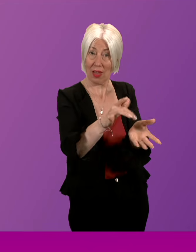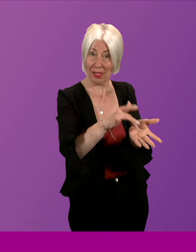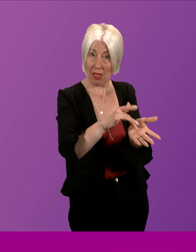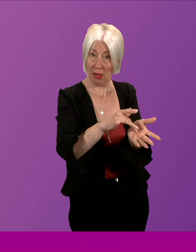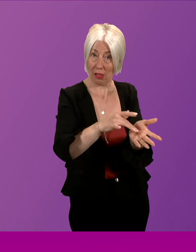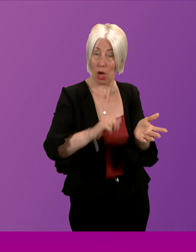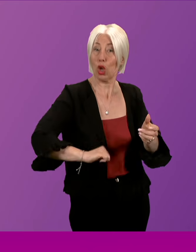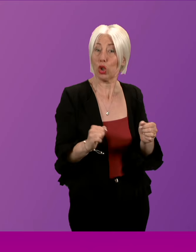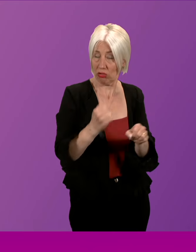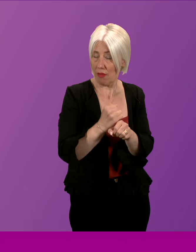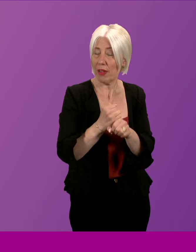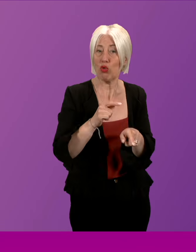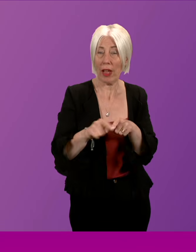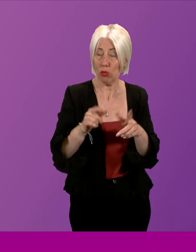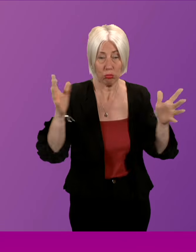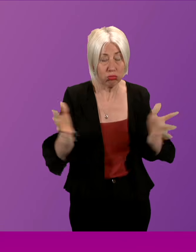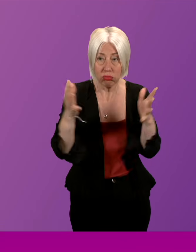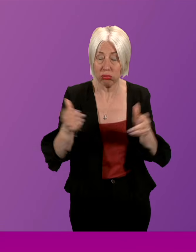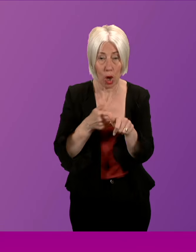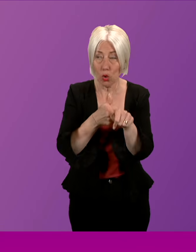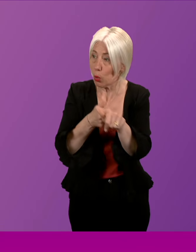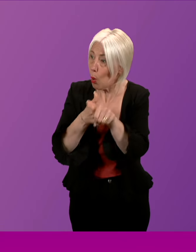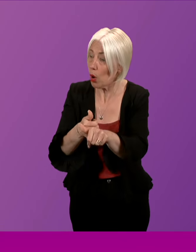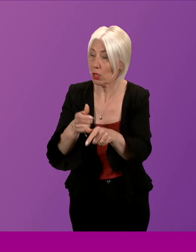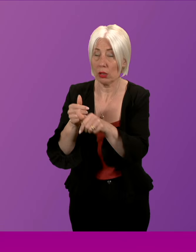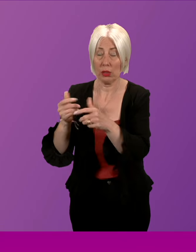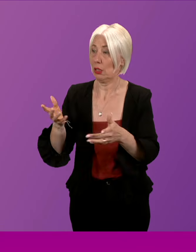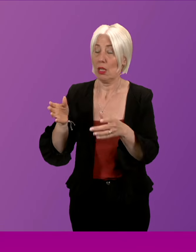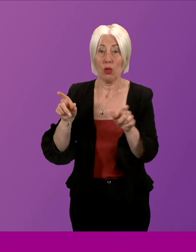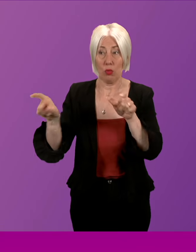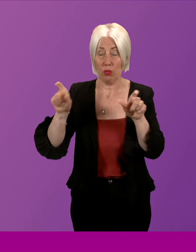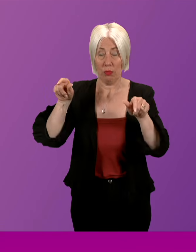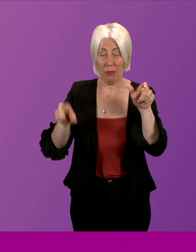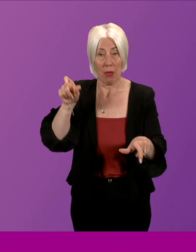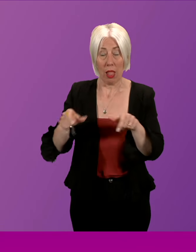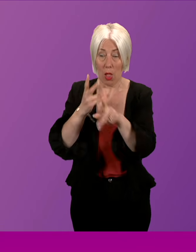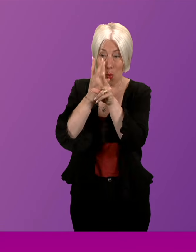capacity at local level to support the delivery of assistance to carers in our communities.